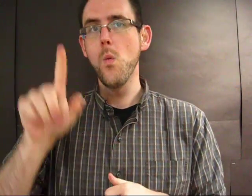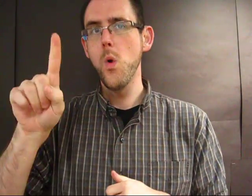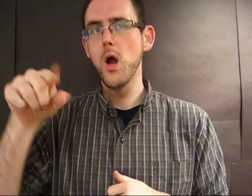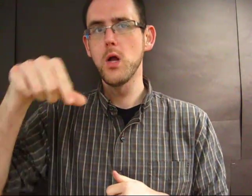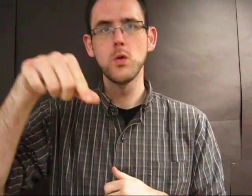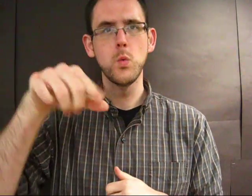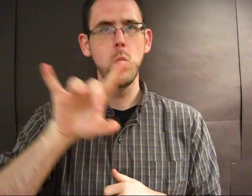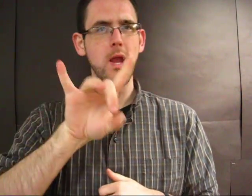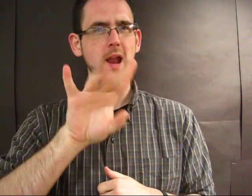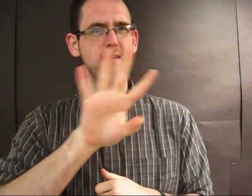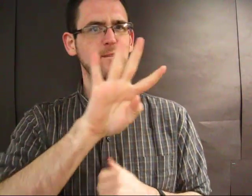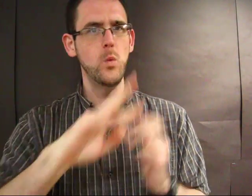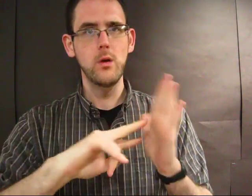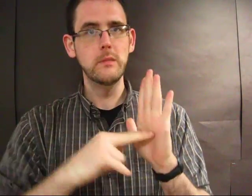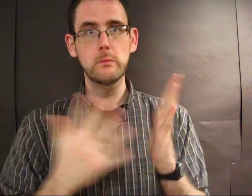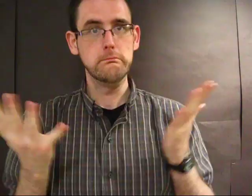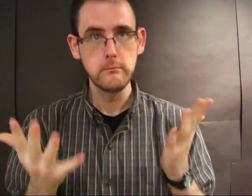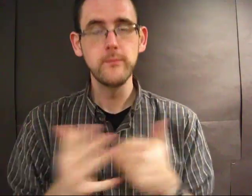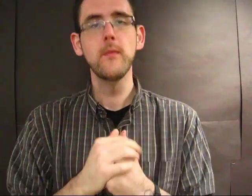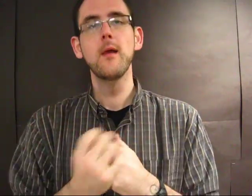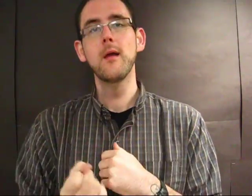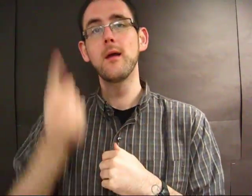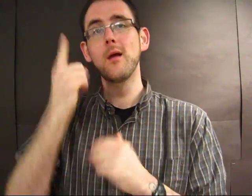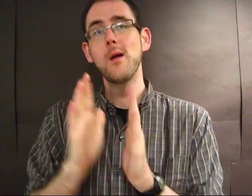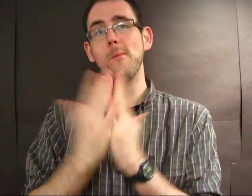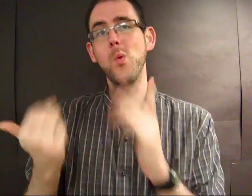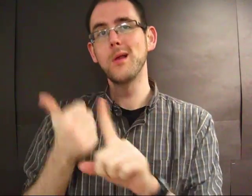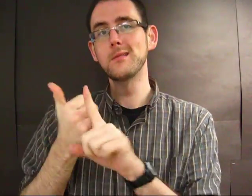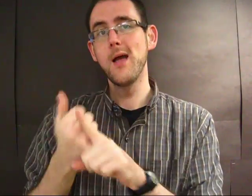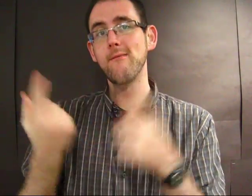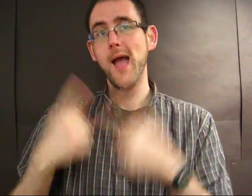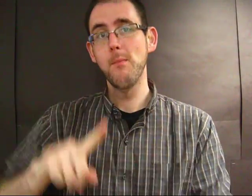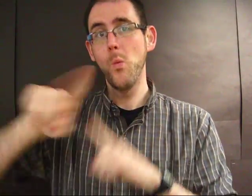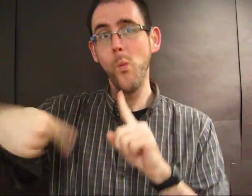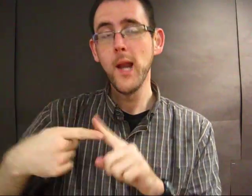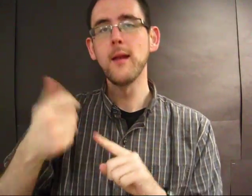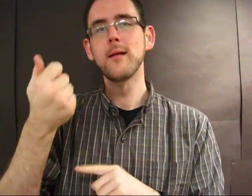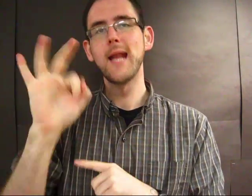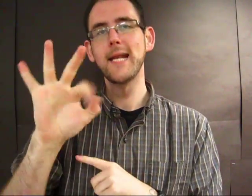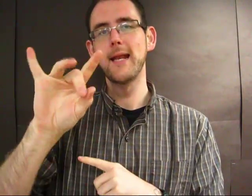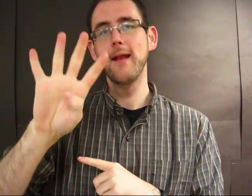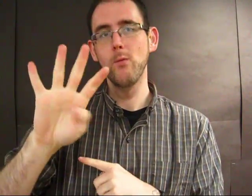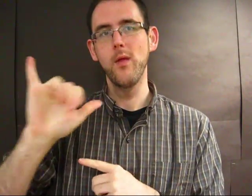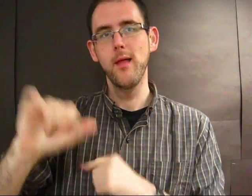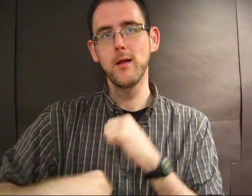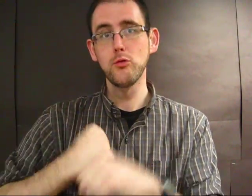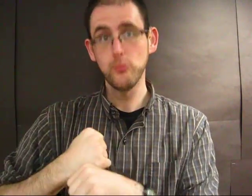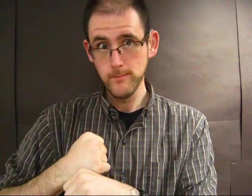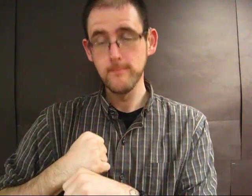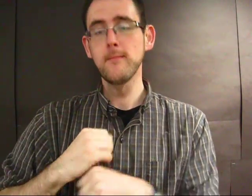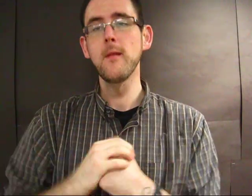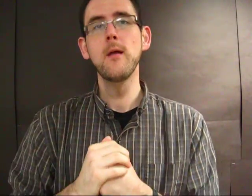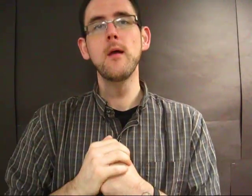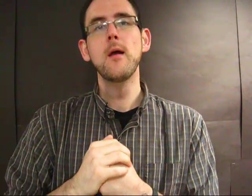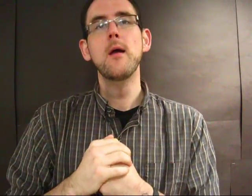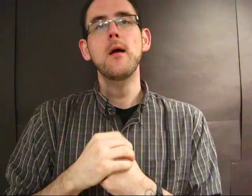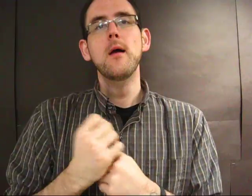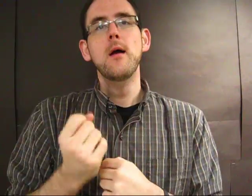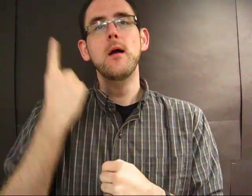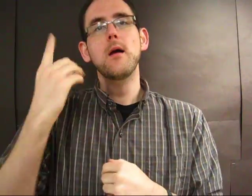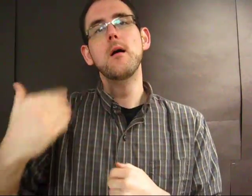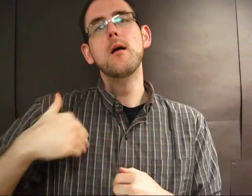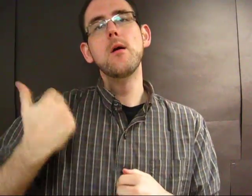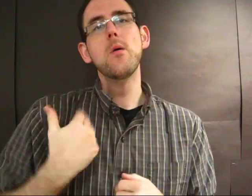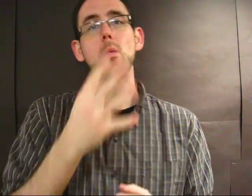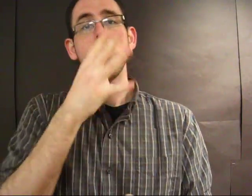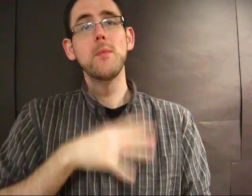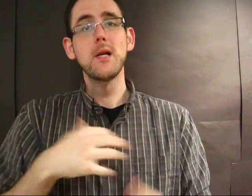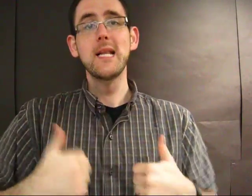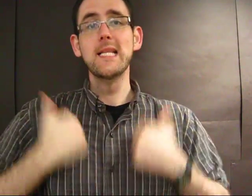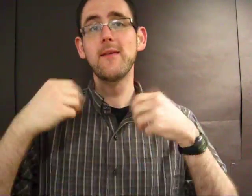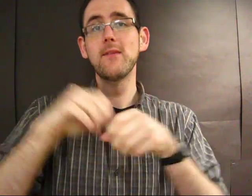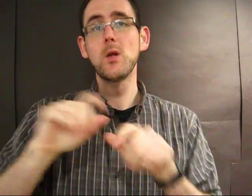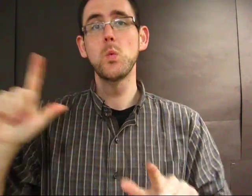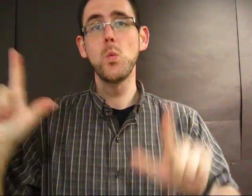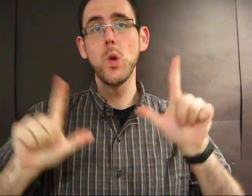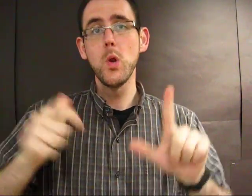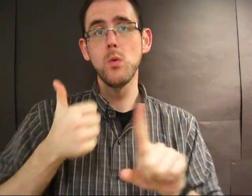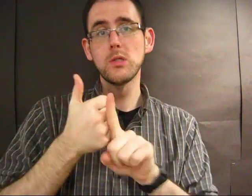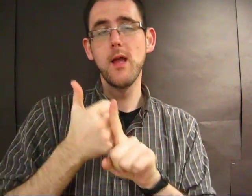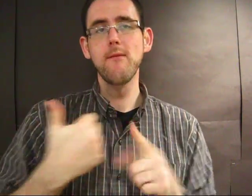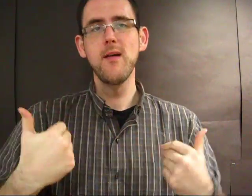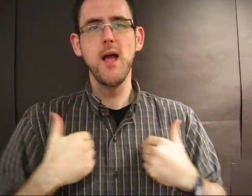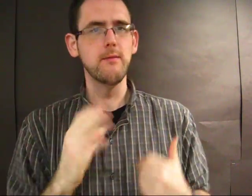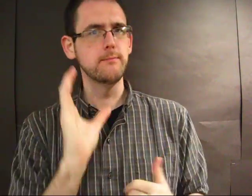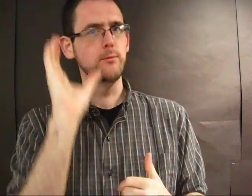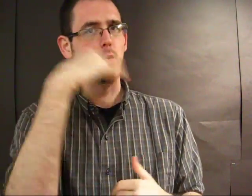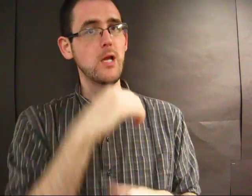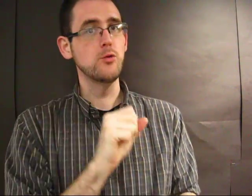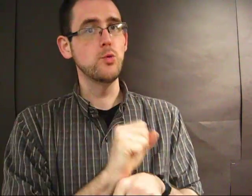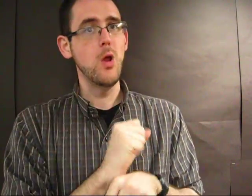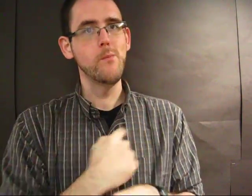So what's 1Q84? Well, the story takes place in the year 1984, with a young woman in Tokyo who has a strange job.